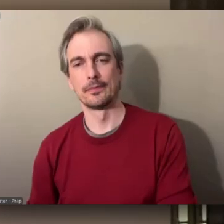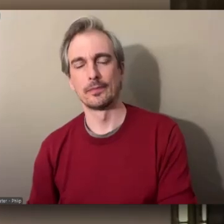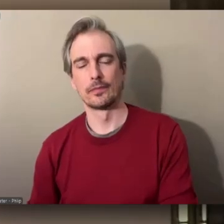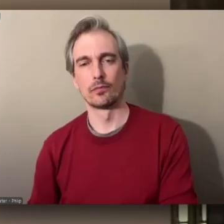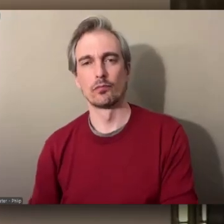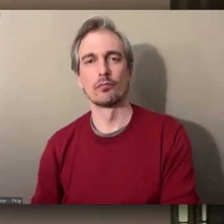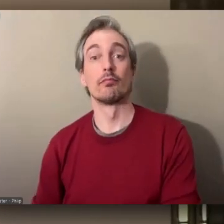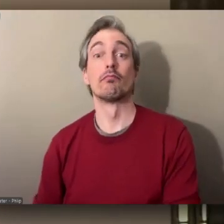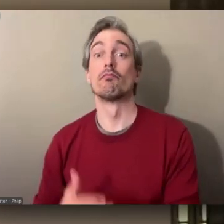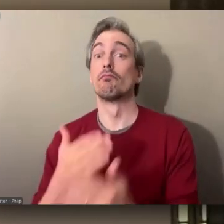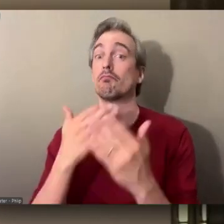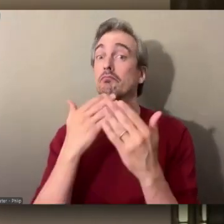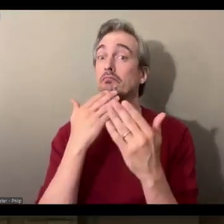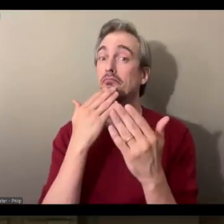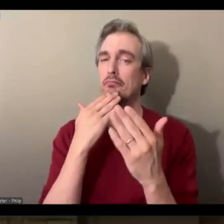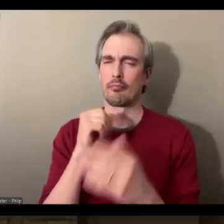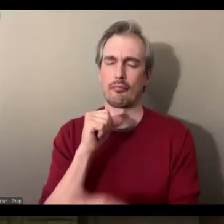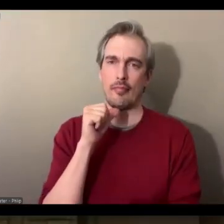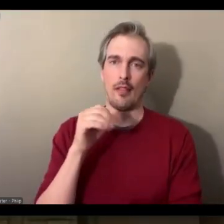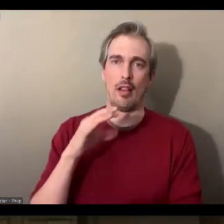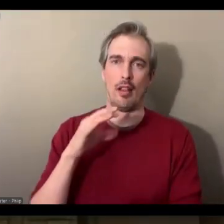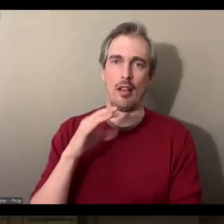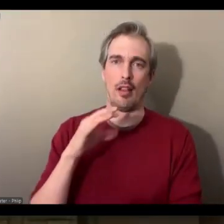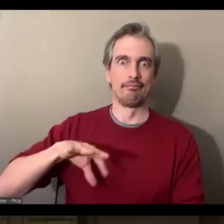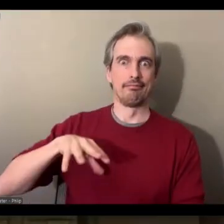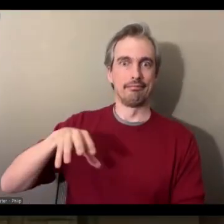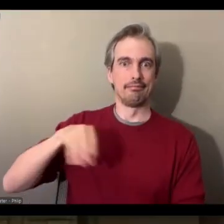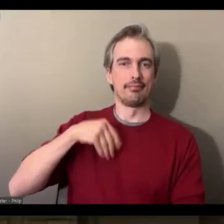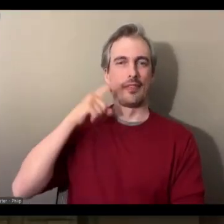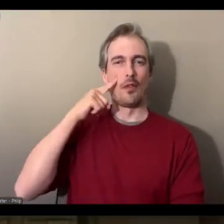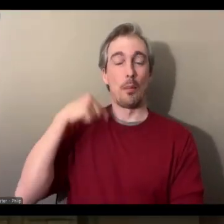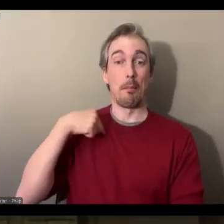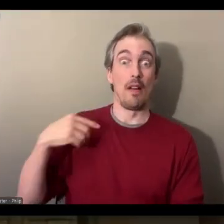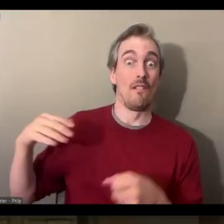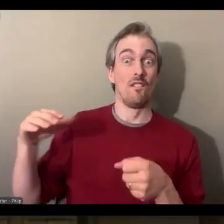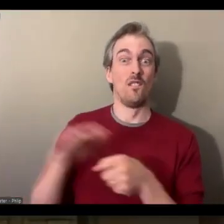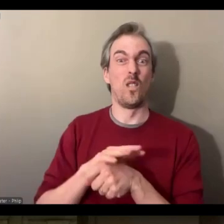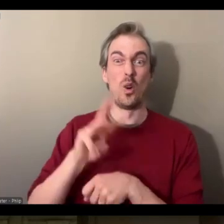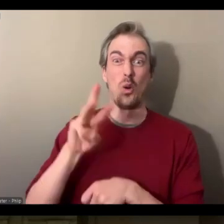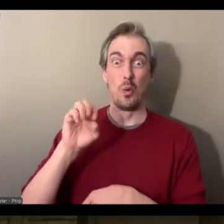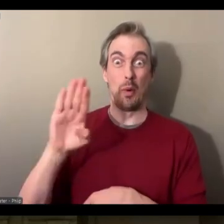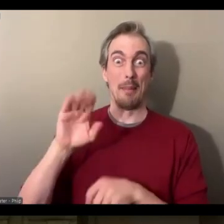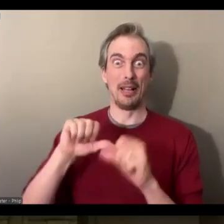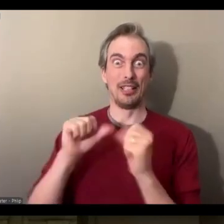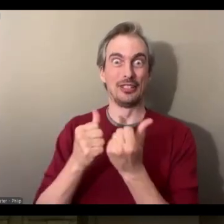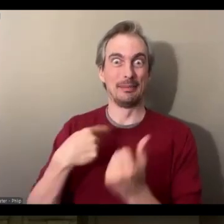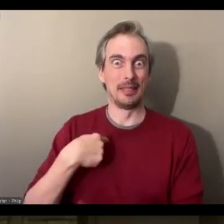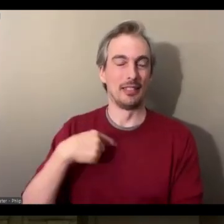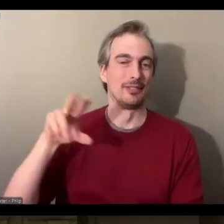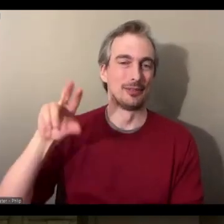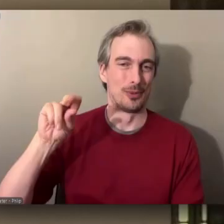being the whole web agency. I do very little. And by very little, I mean... None... Of the actual